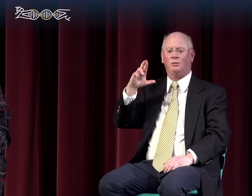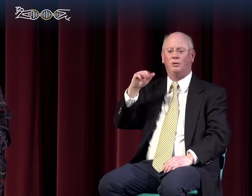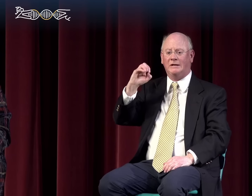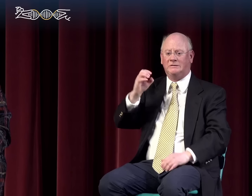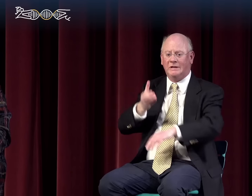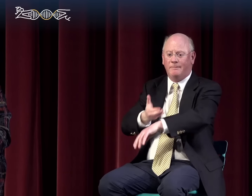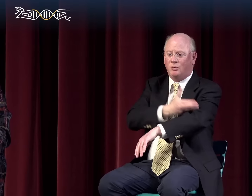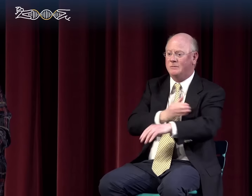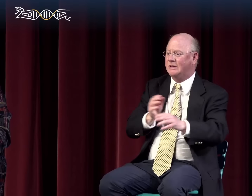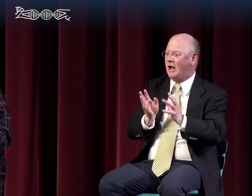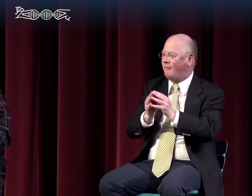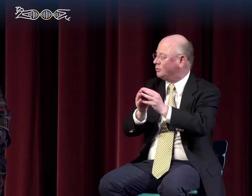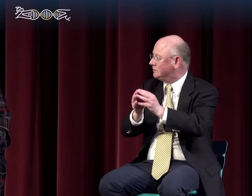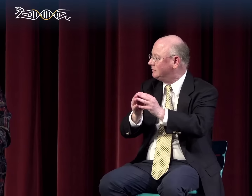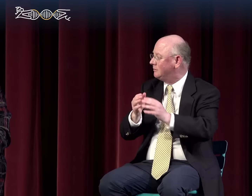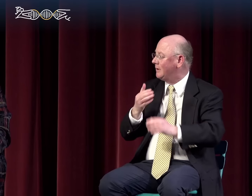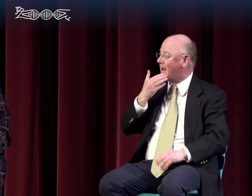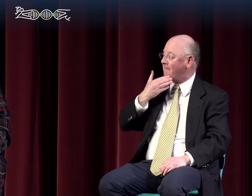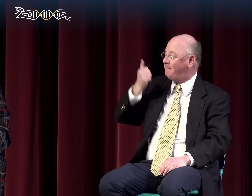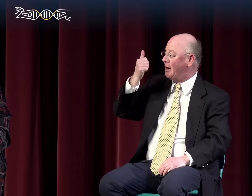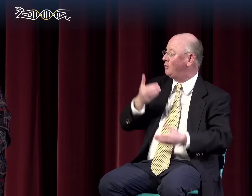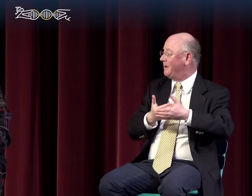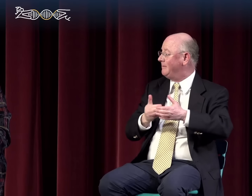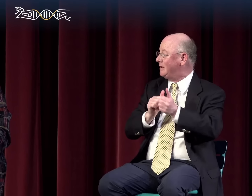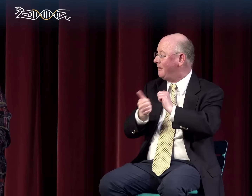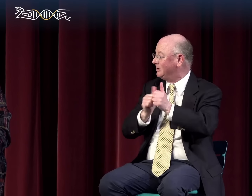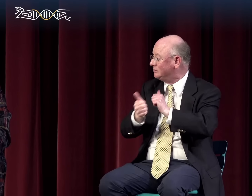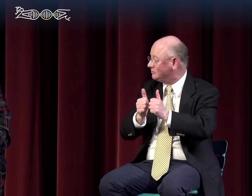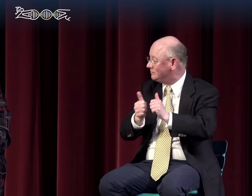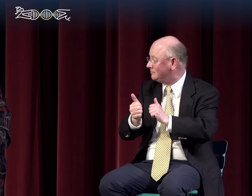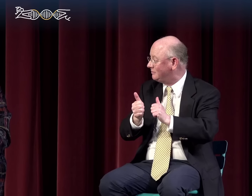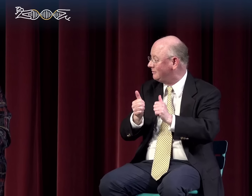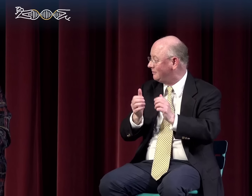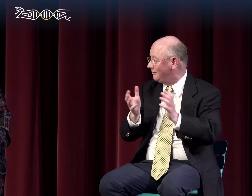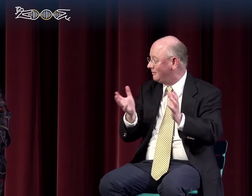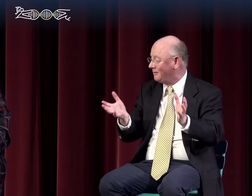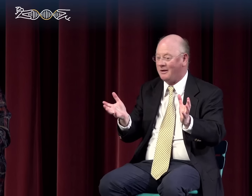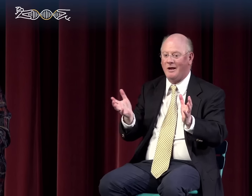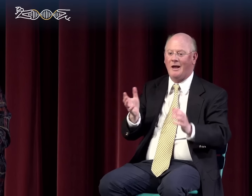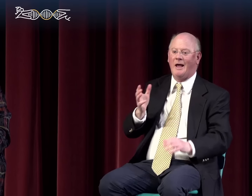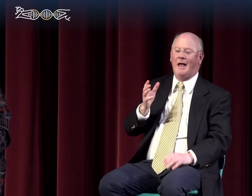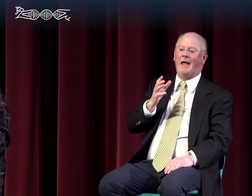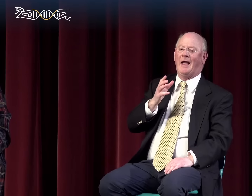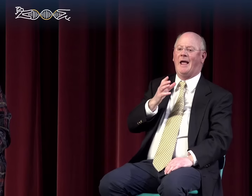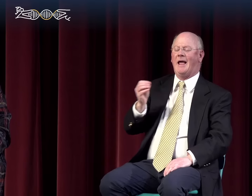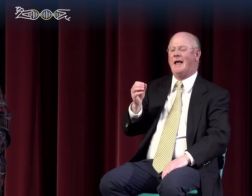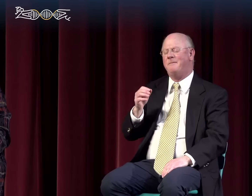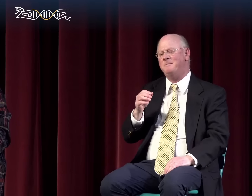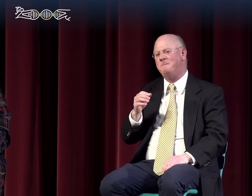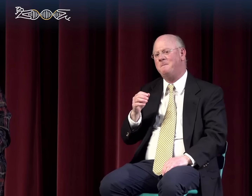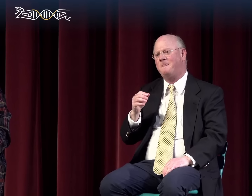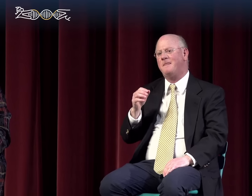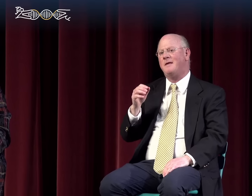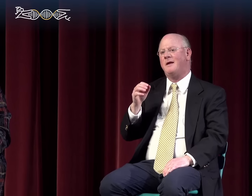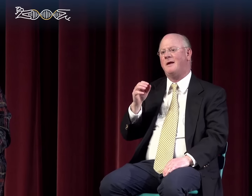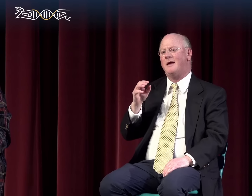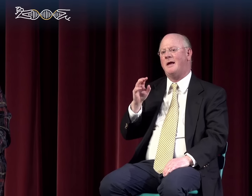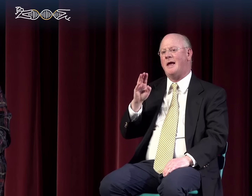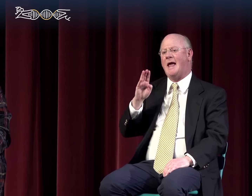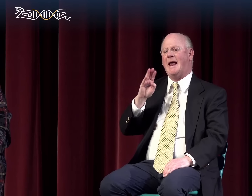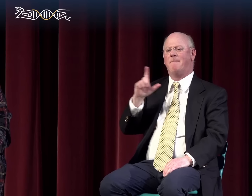we also have race improvement conferences better babies competitions and so forth.